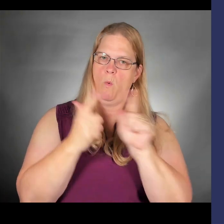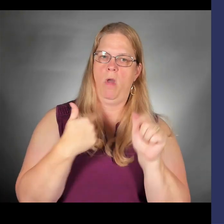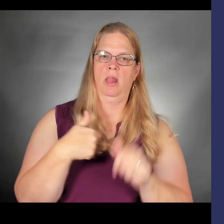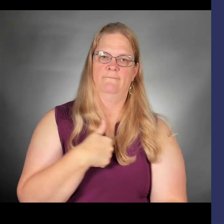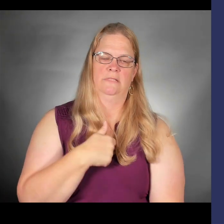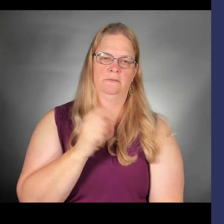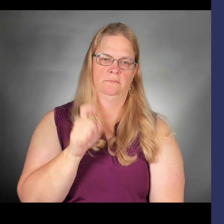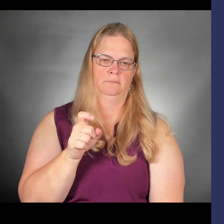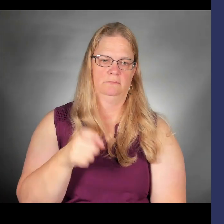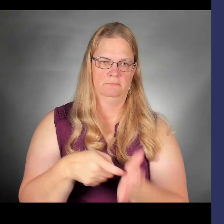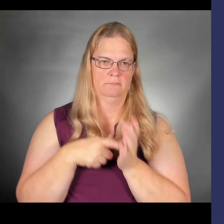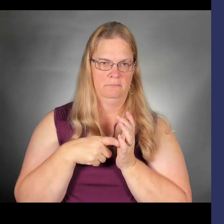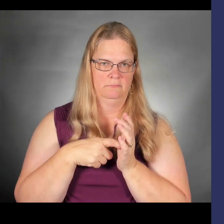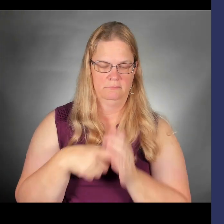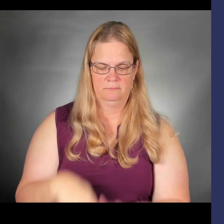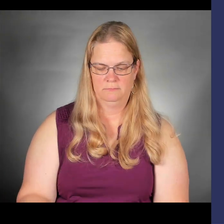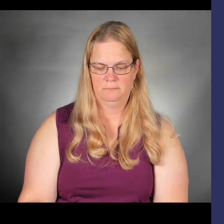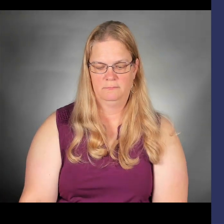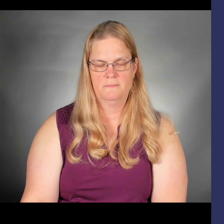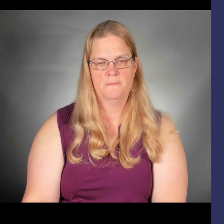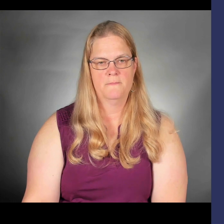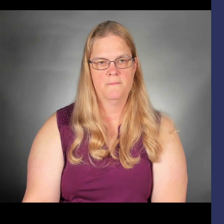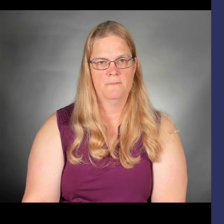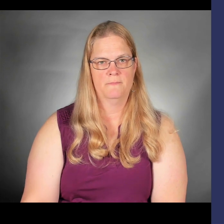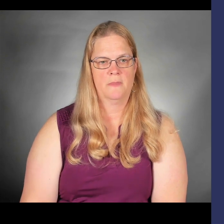It's not yours, it's not mine. It's all of us.